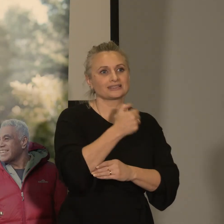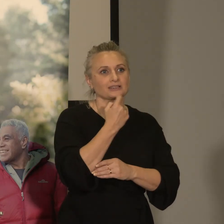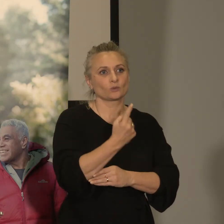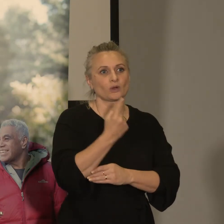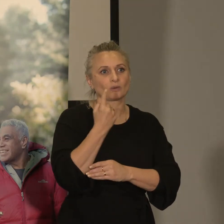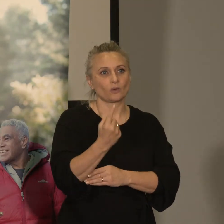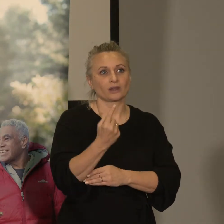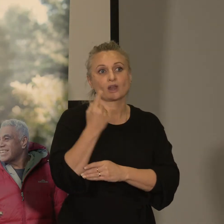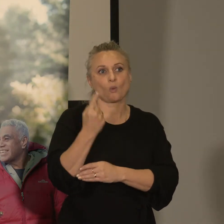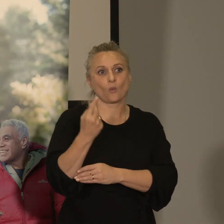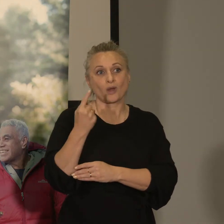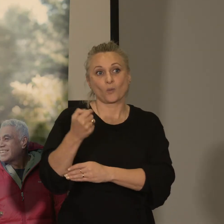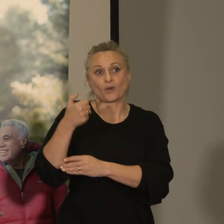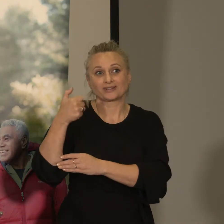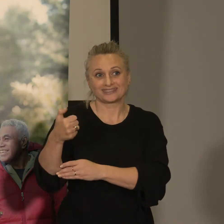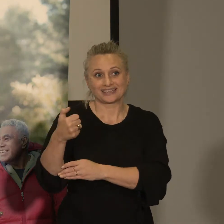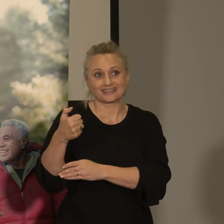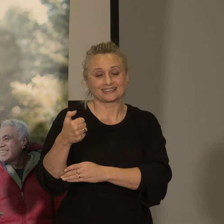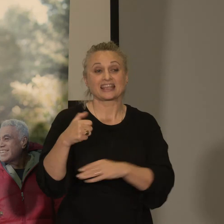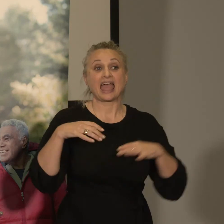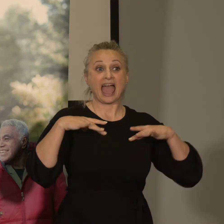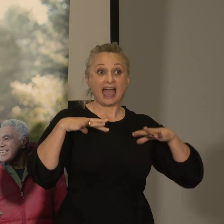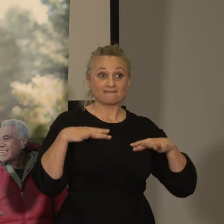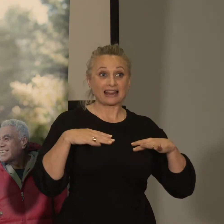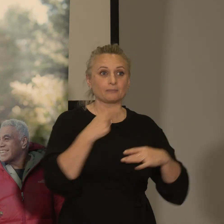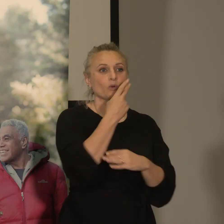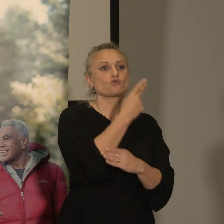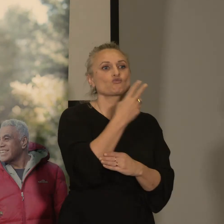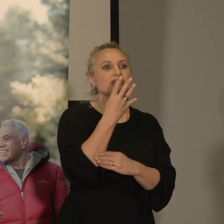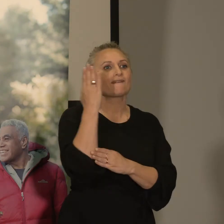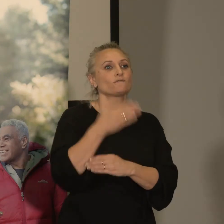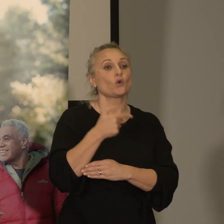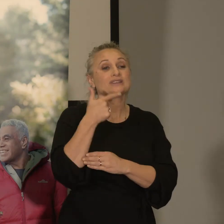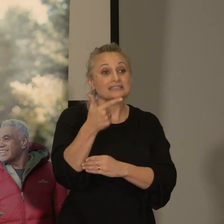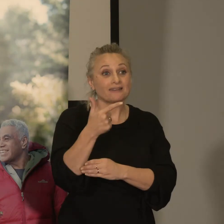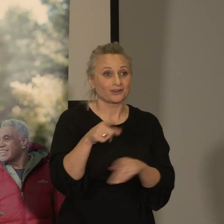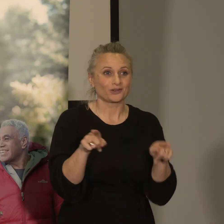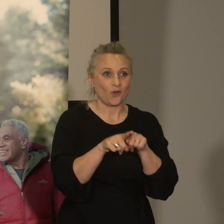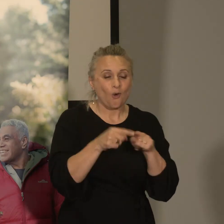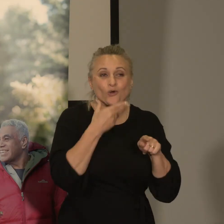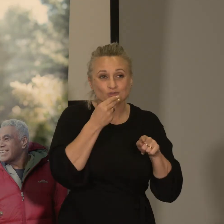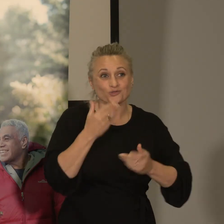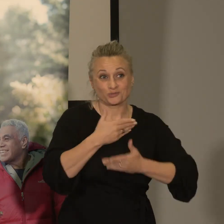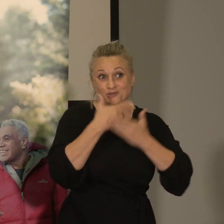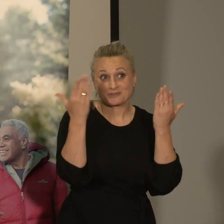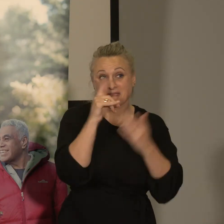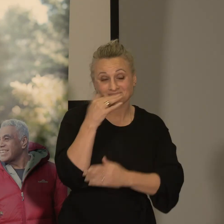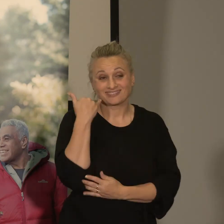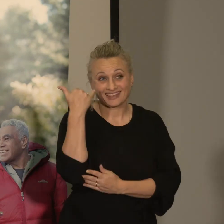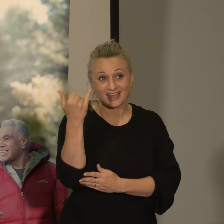0800 611 116. Its available 24 seven, even on Christmas Day.